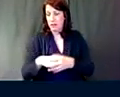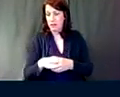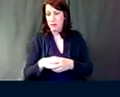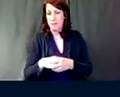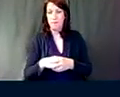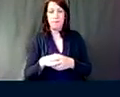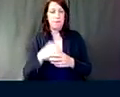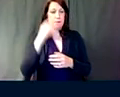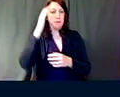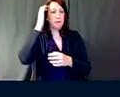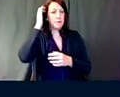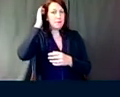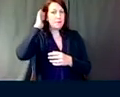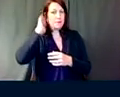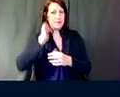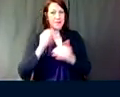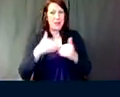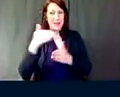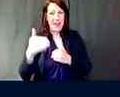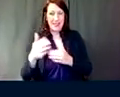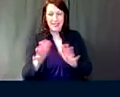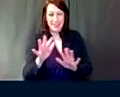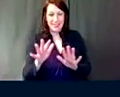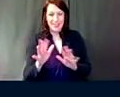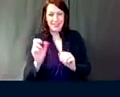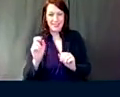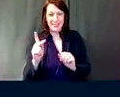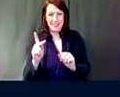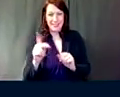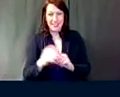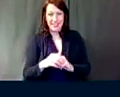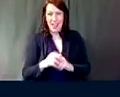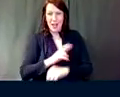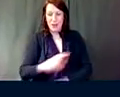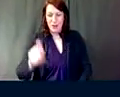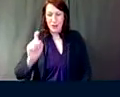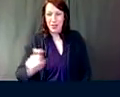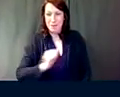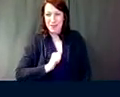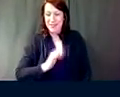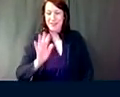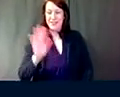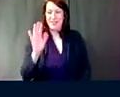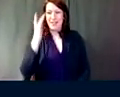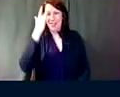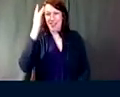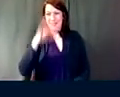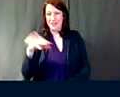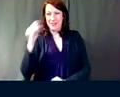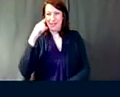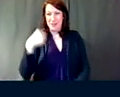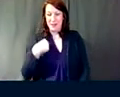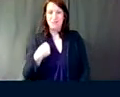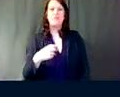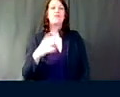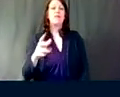BIOLOGICAL OUTCOMES. SO, NEXT SLIDE.